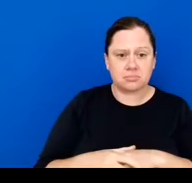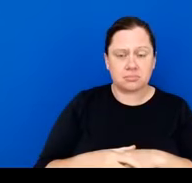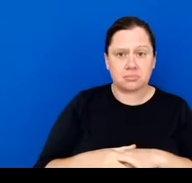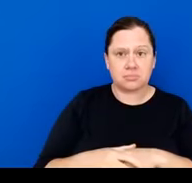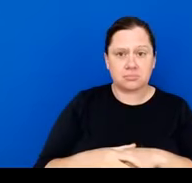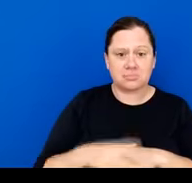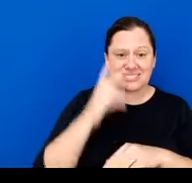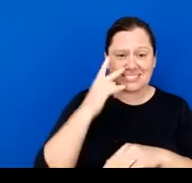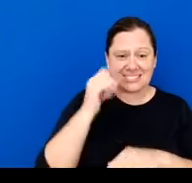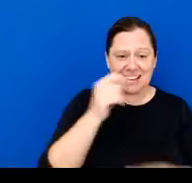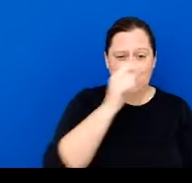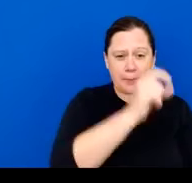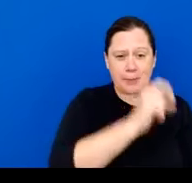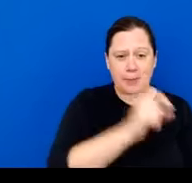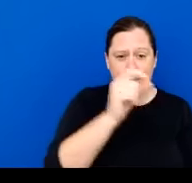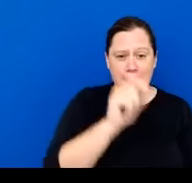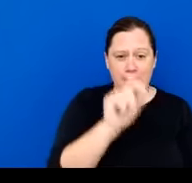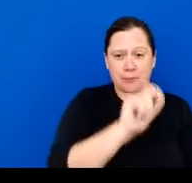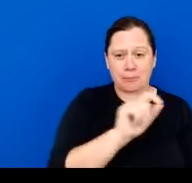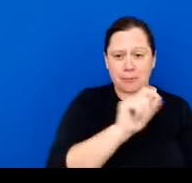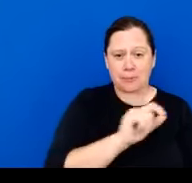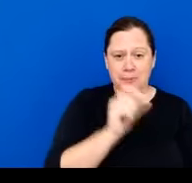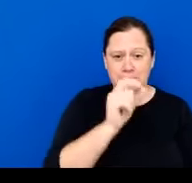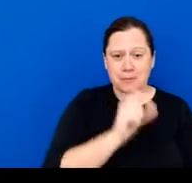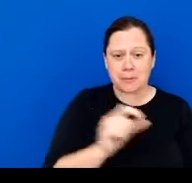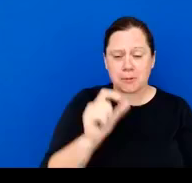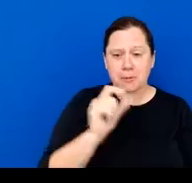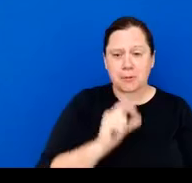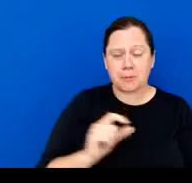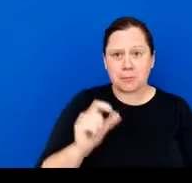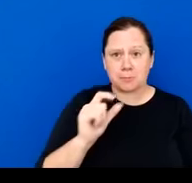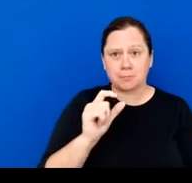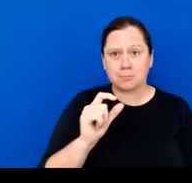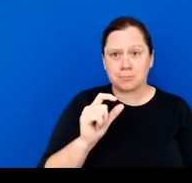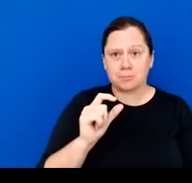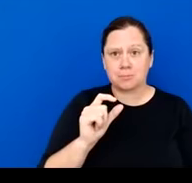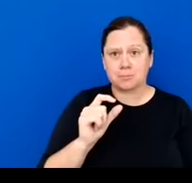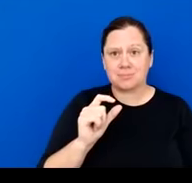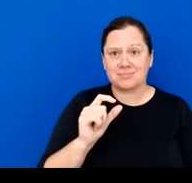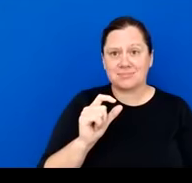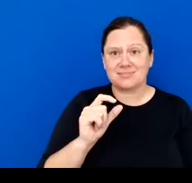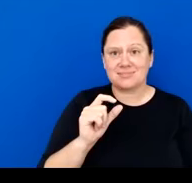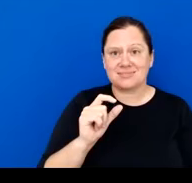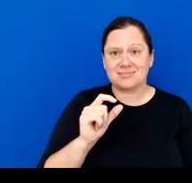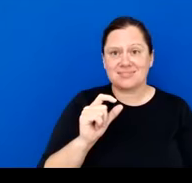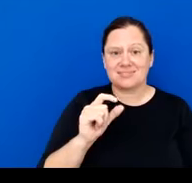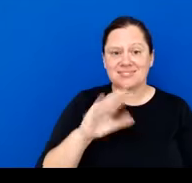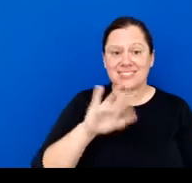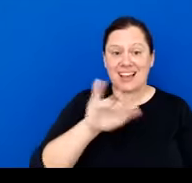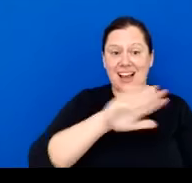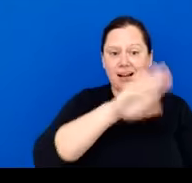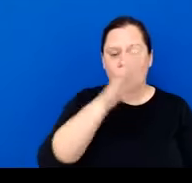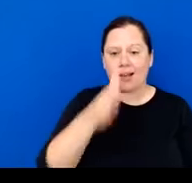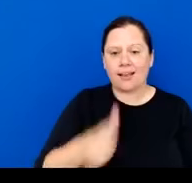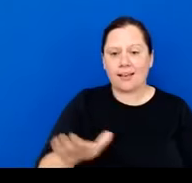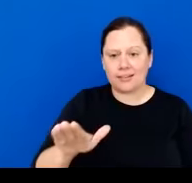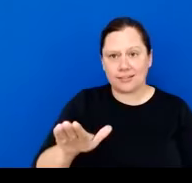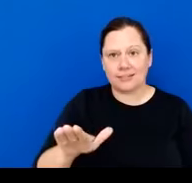and this and this are downslope where with a little bit of wind enhancement we will start to see movement